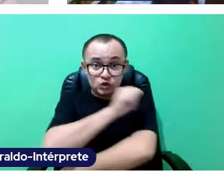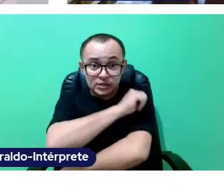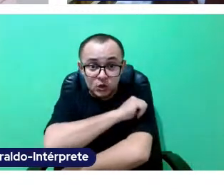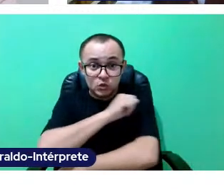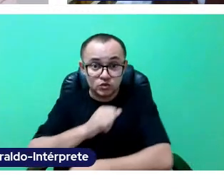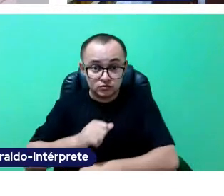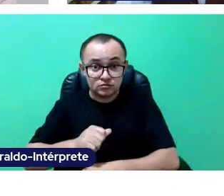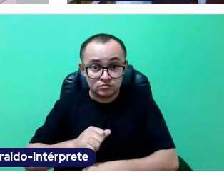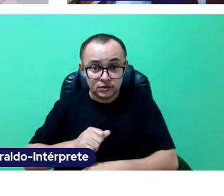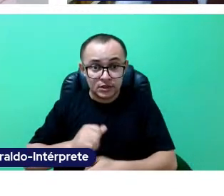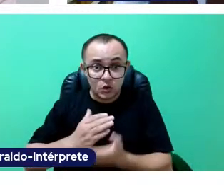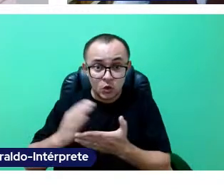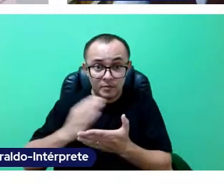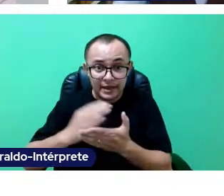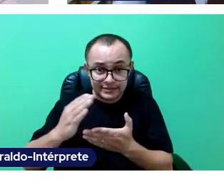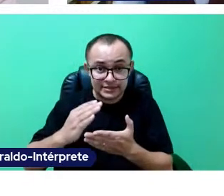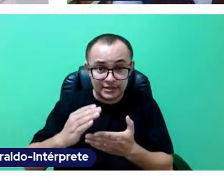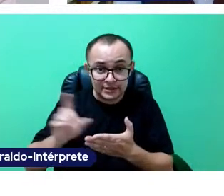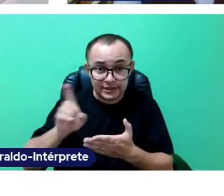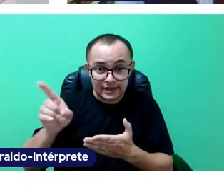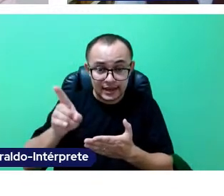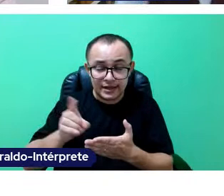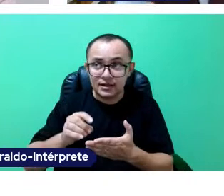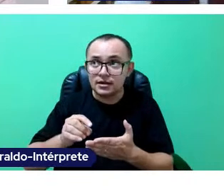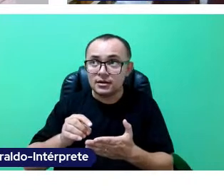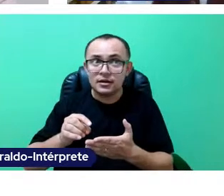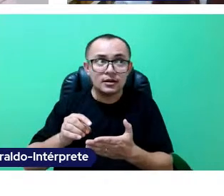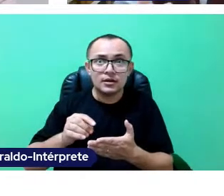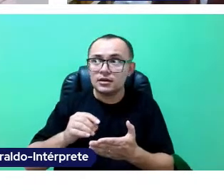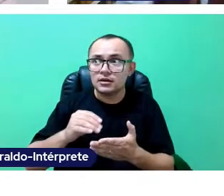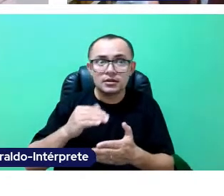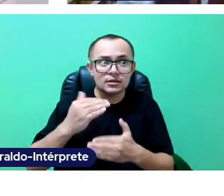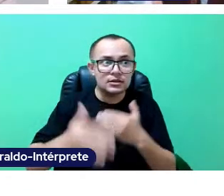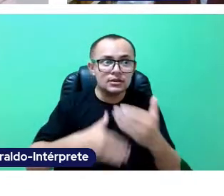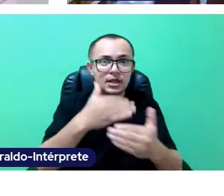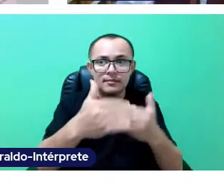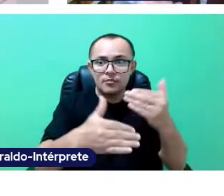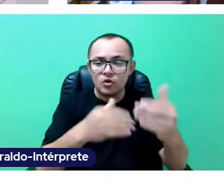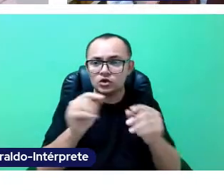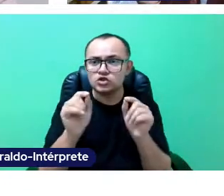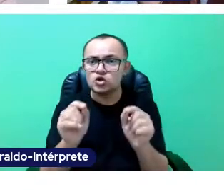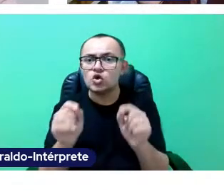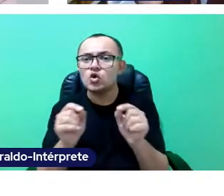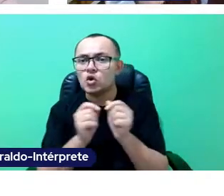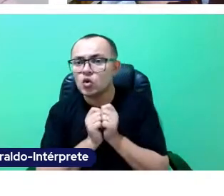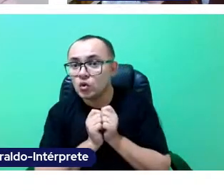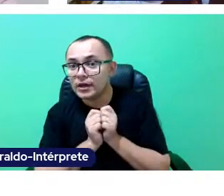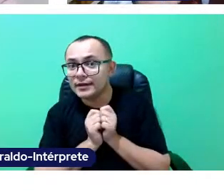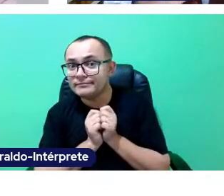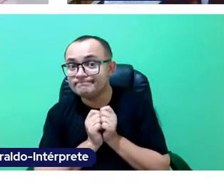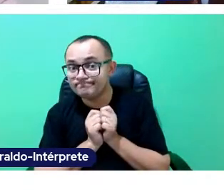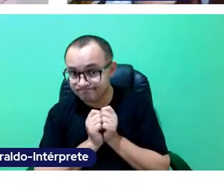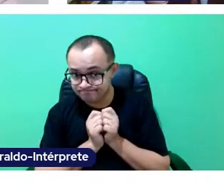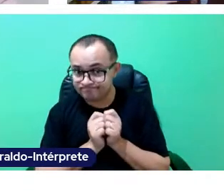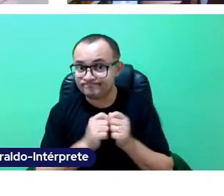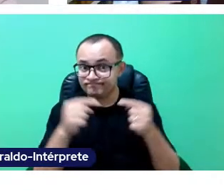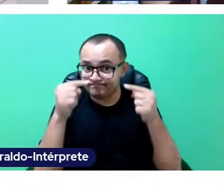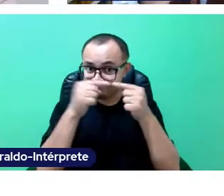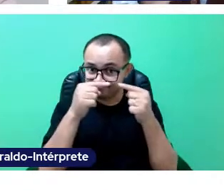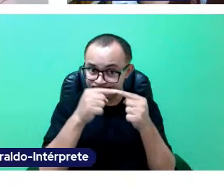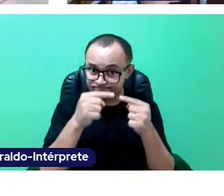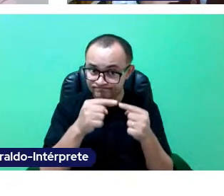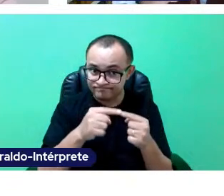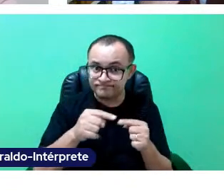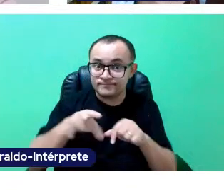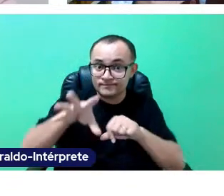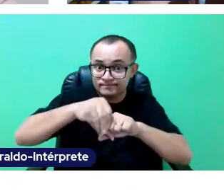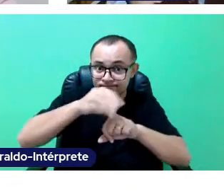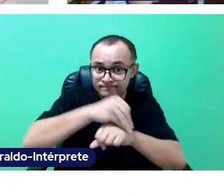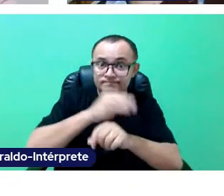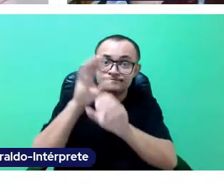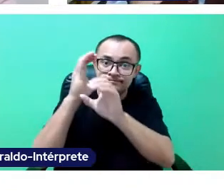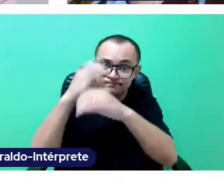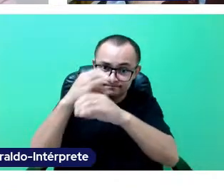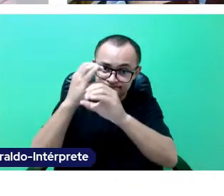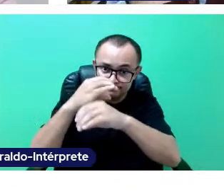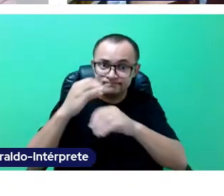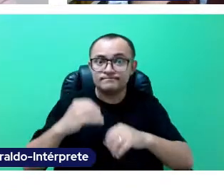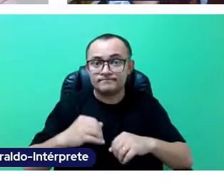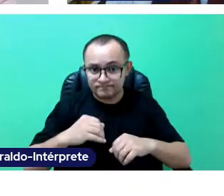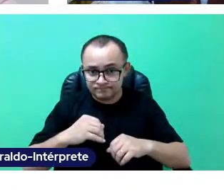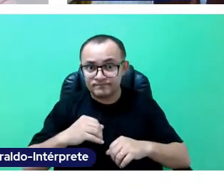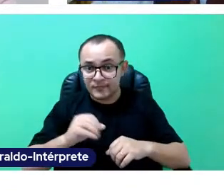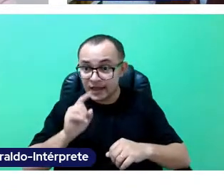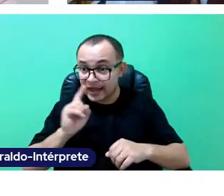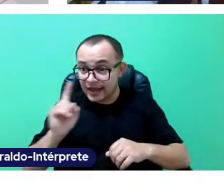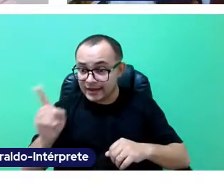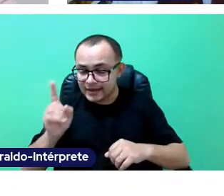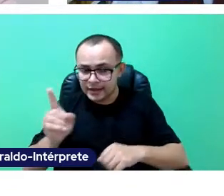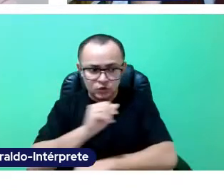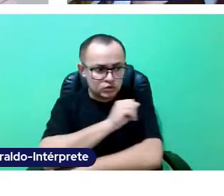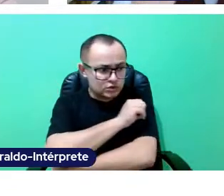and take these real life conditions to the scientific knowledge field, in such a manner that the students can conceptualize those matters,